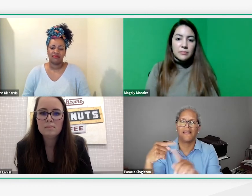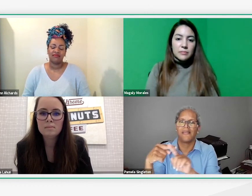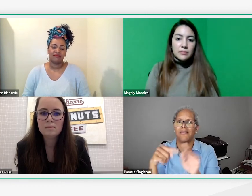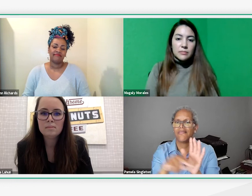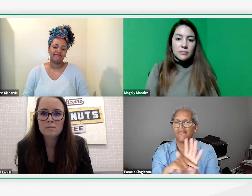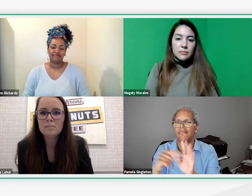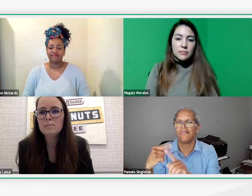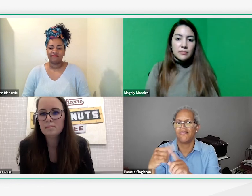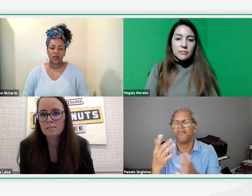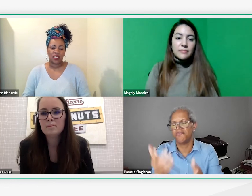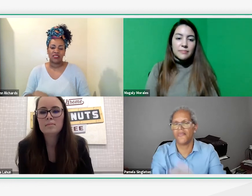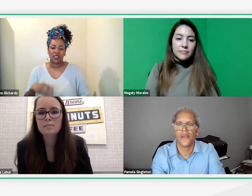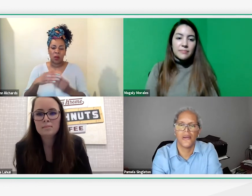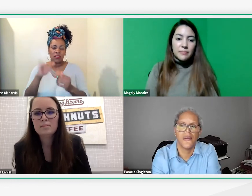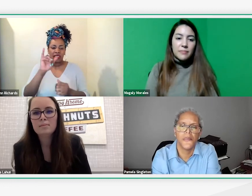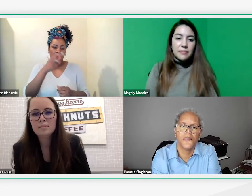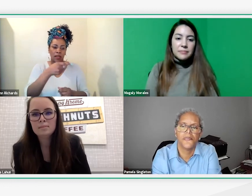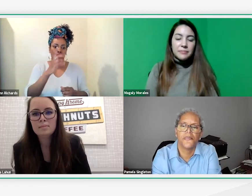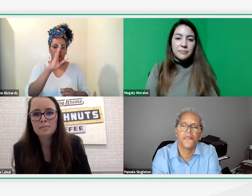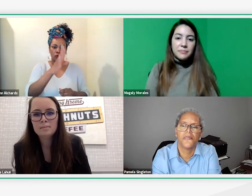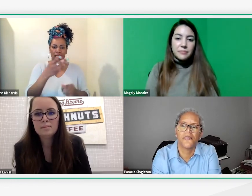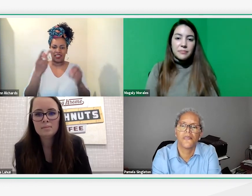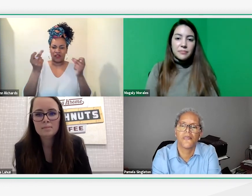It's got the credits already on there, and it's asking you about them.